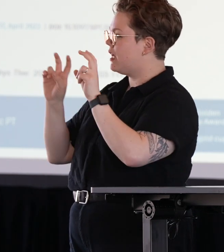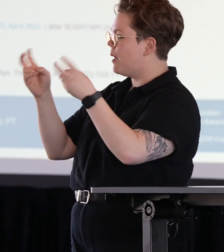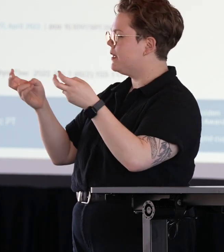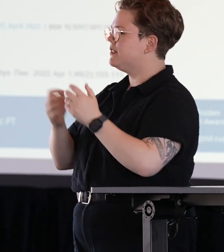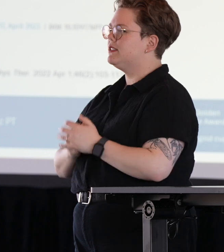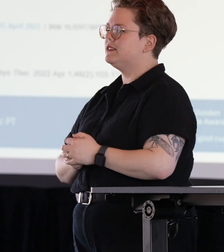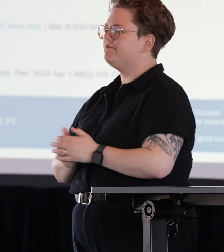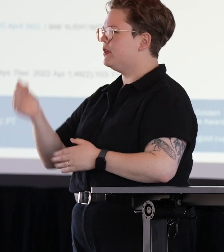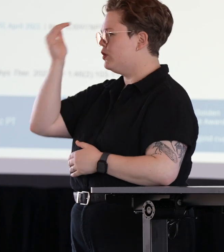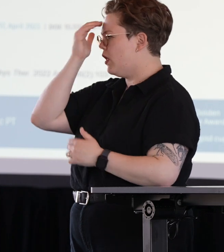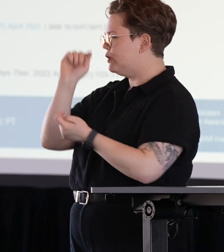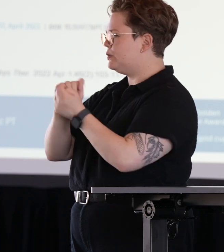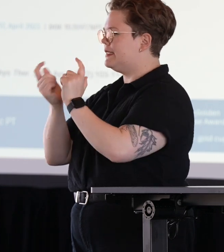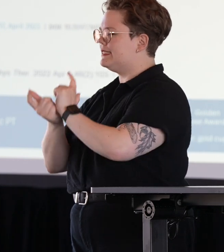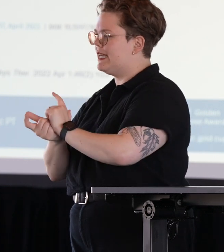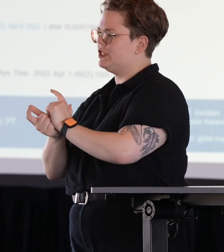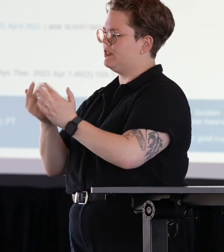knowledge translation tools? What are the resources that we